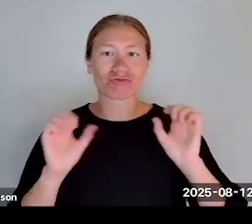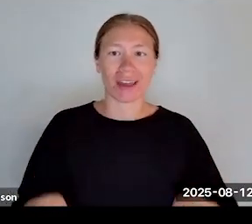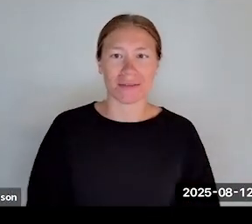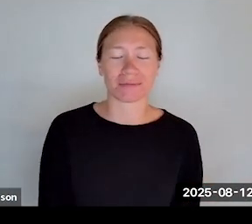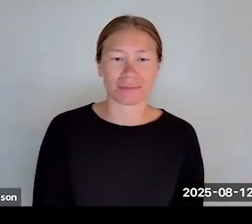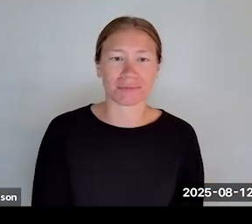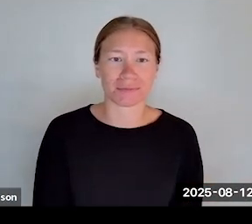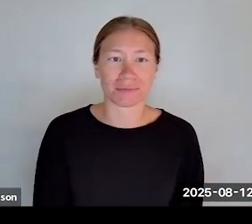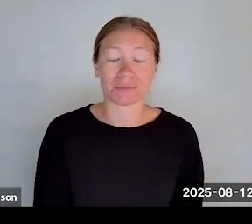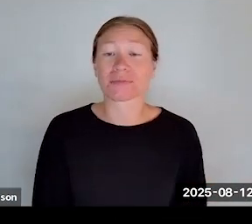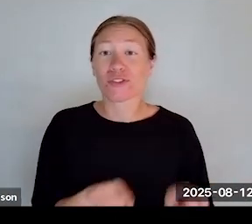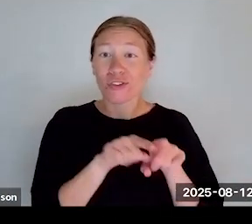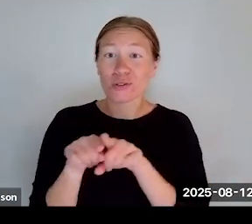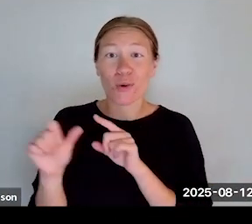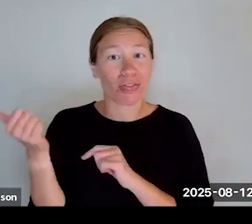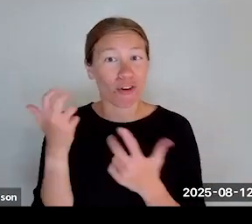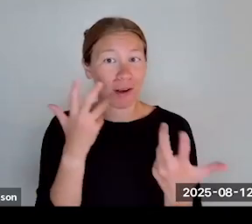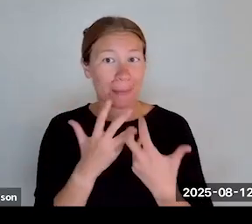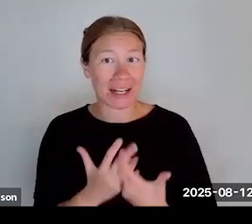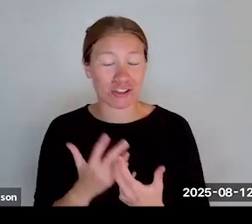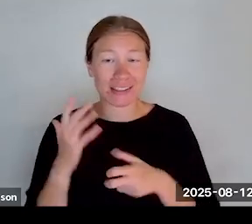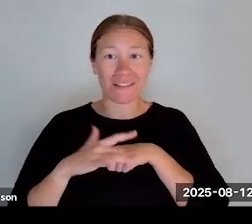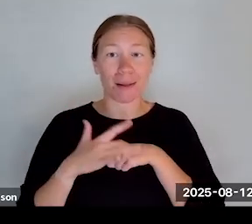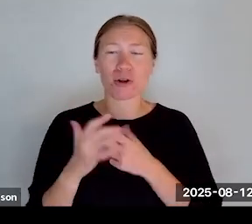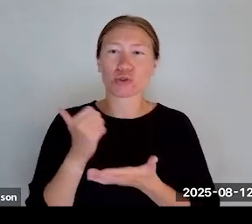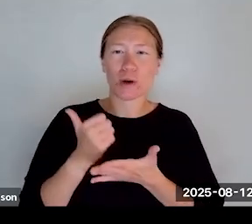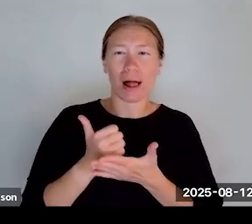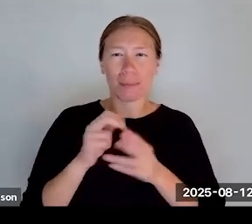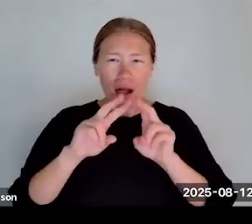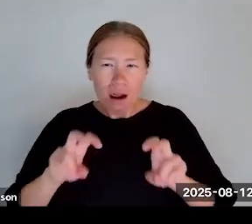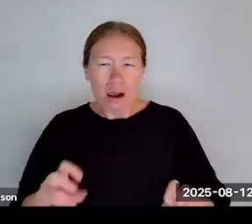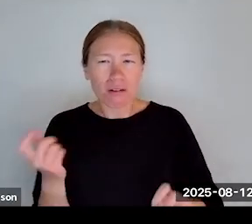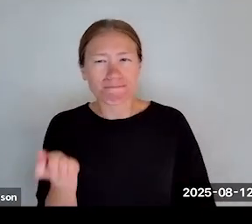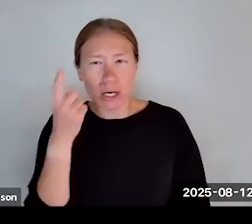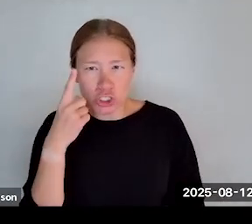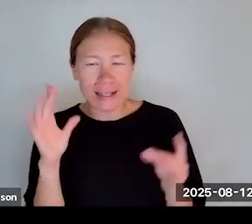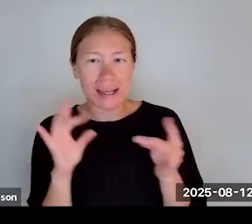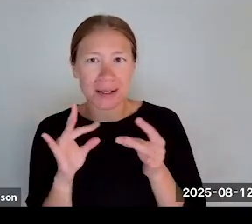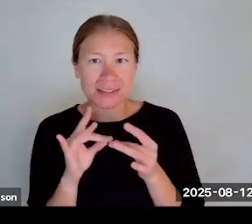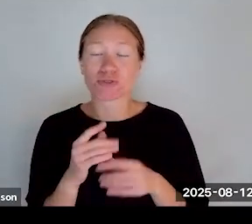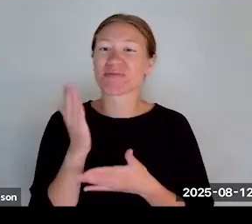There are also accommodations available for helping to decipher messages. Some individuals may have challenges